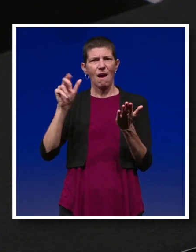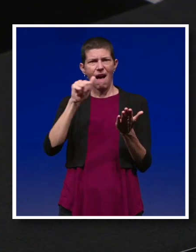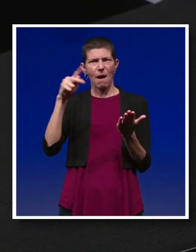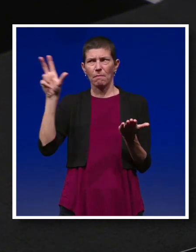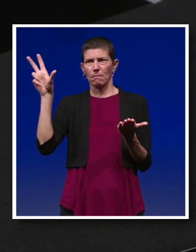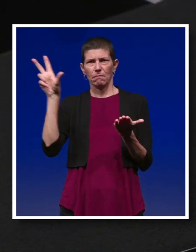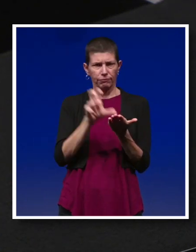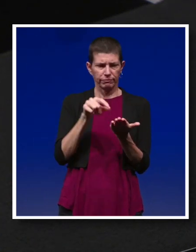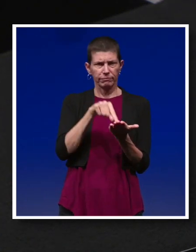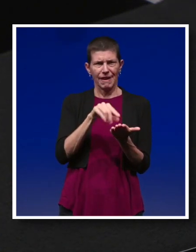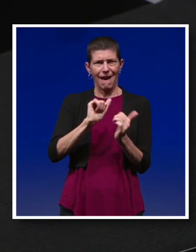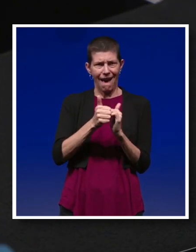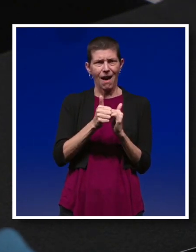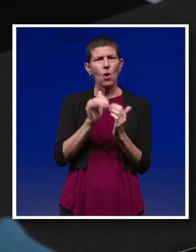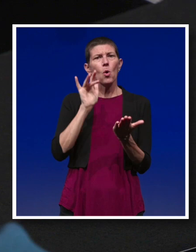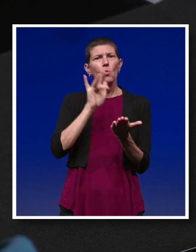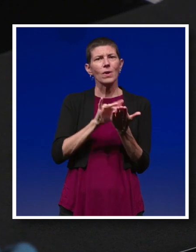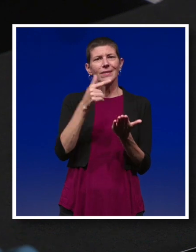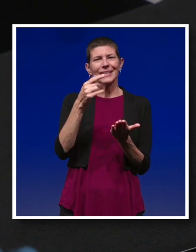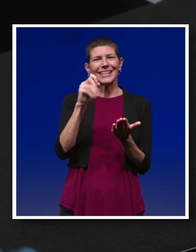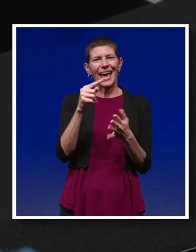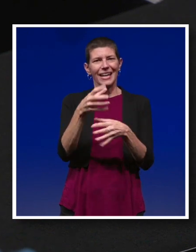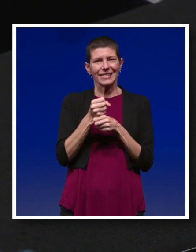To download an app, press the "get" button.